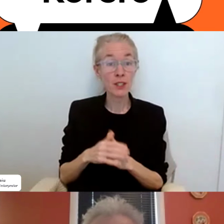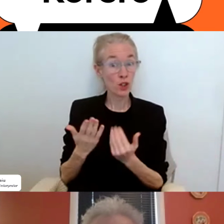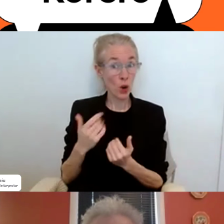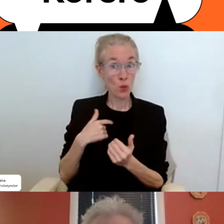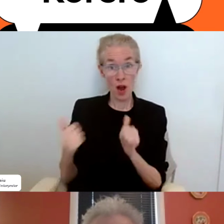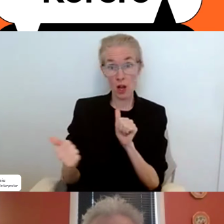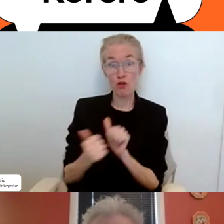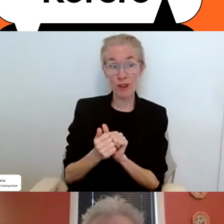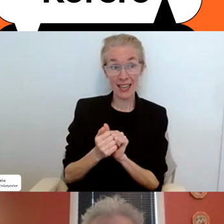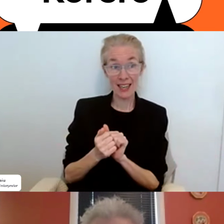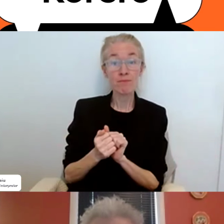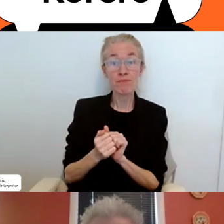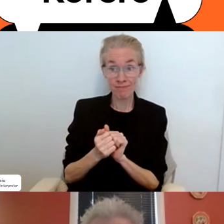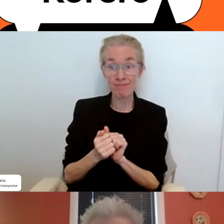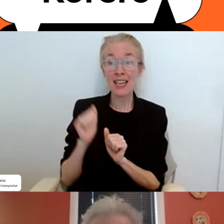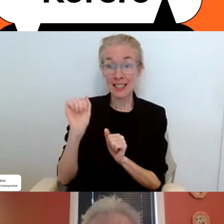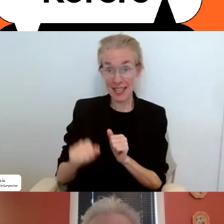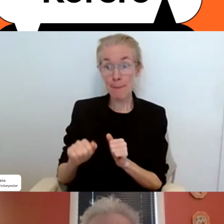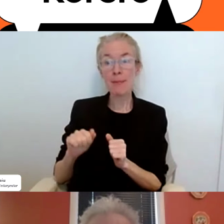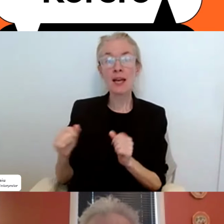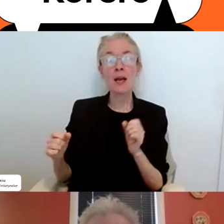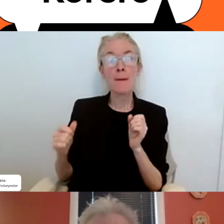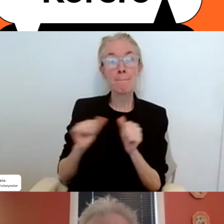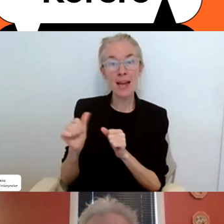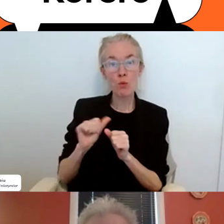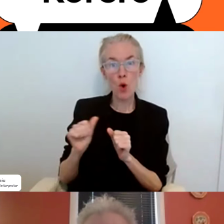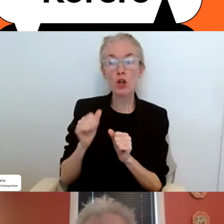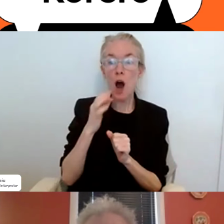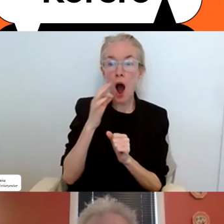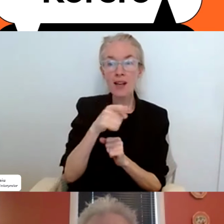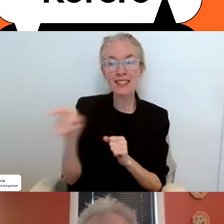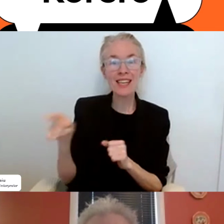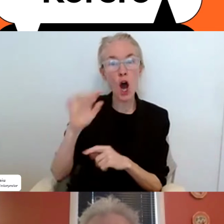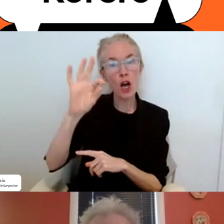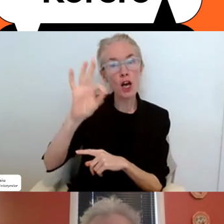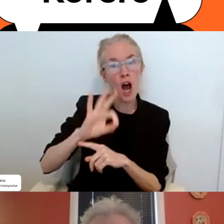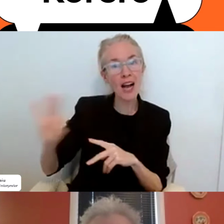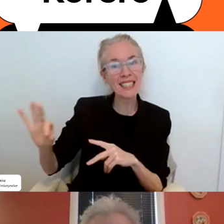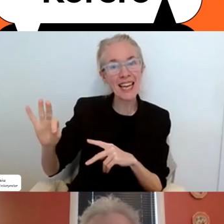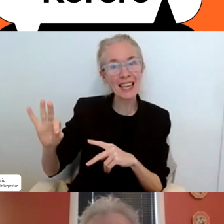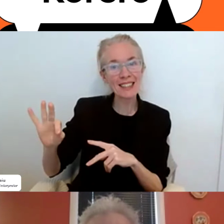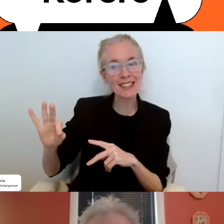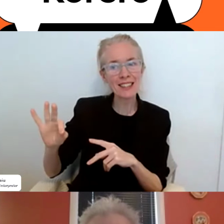at least getting designers to start going the extra mile just intuitively,